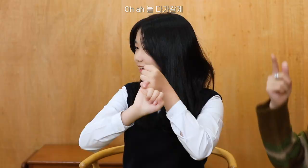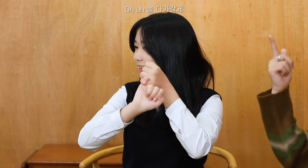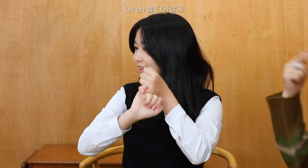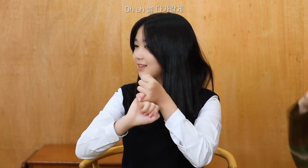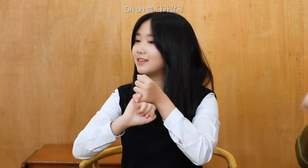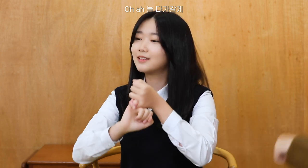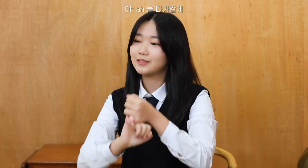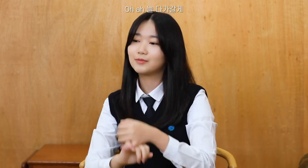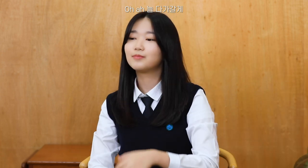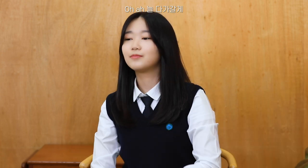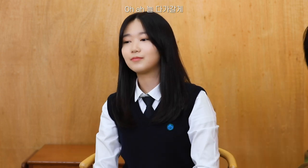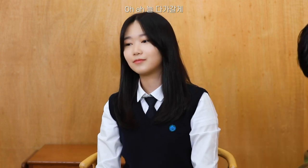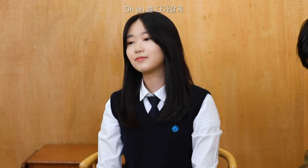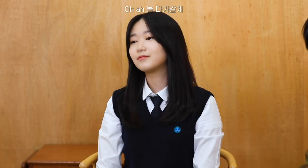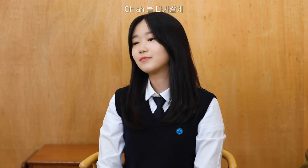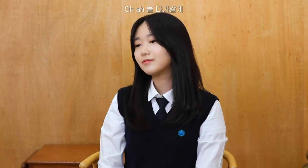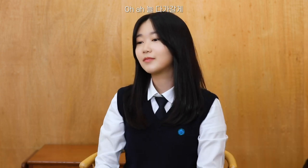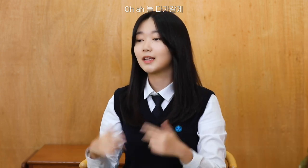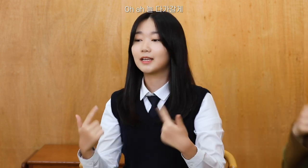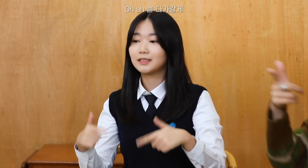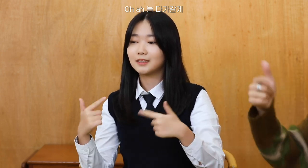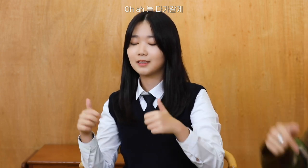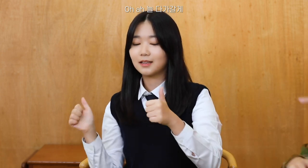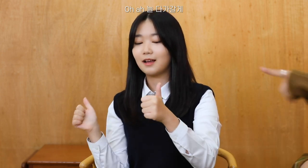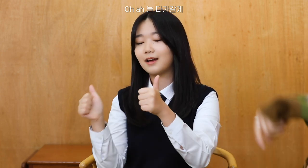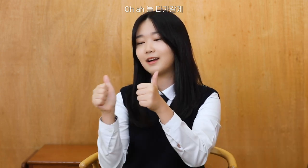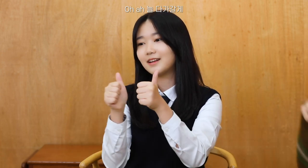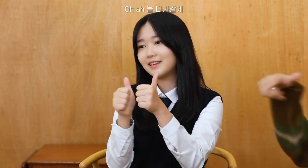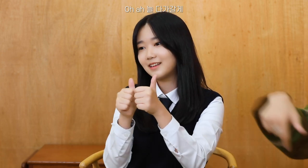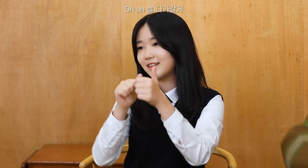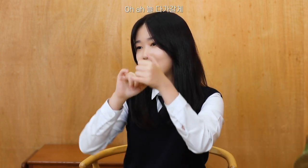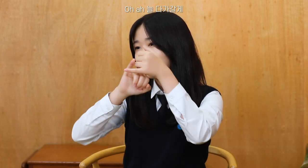Oh ah, I'll always come to you